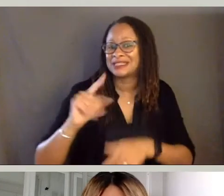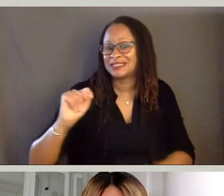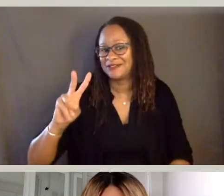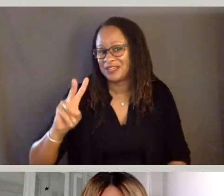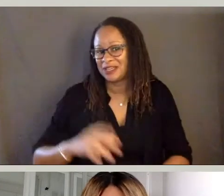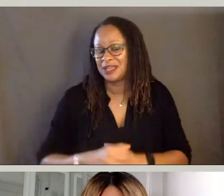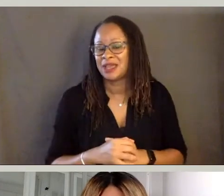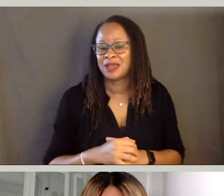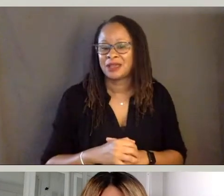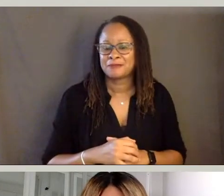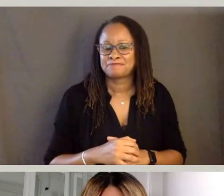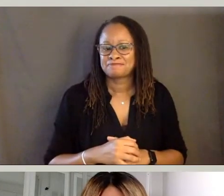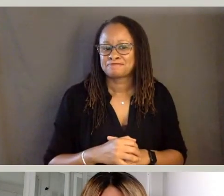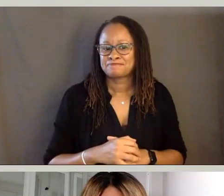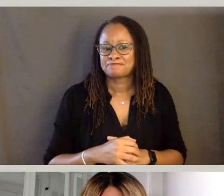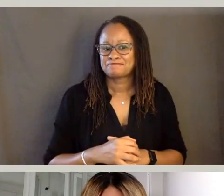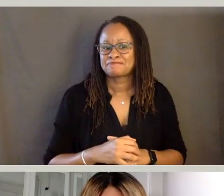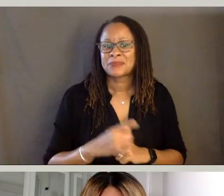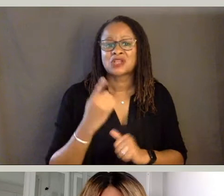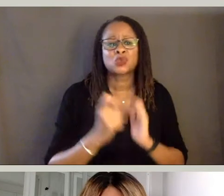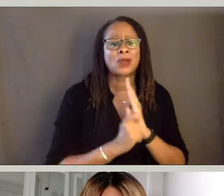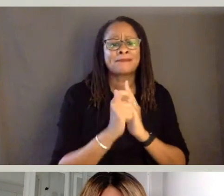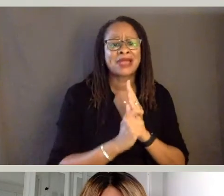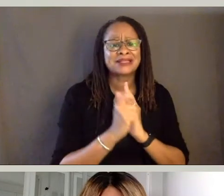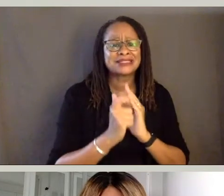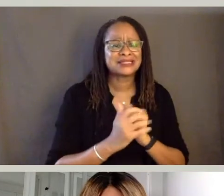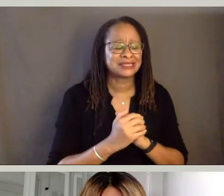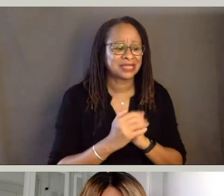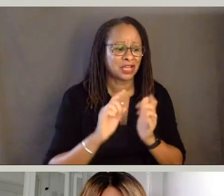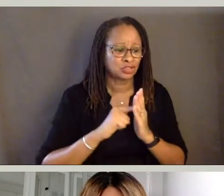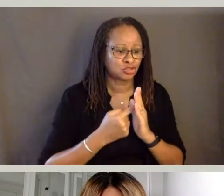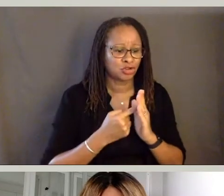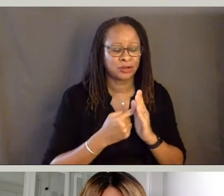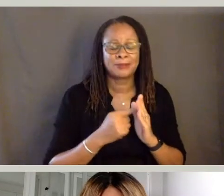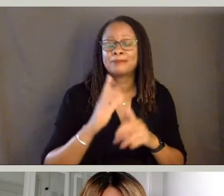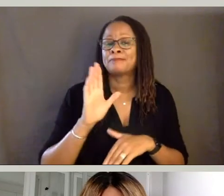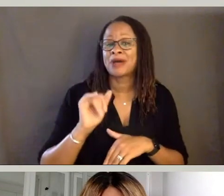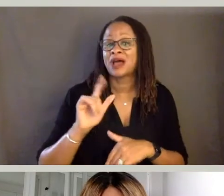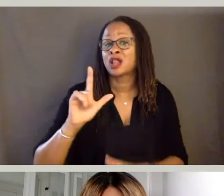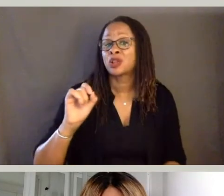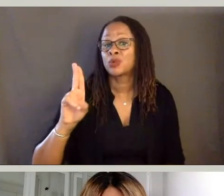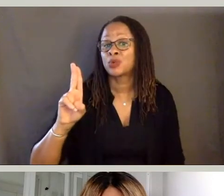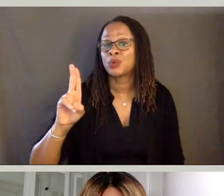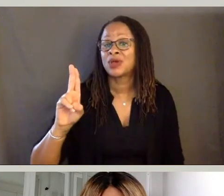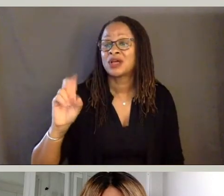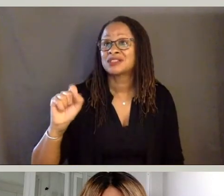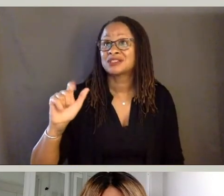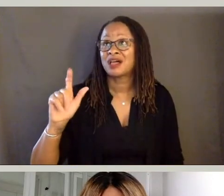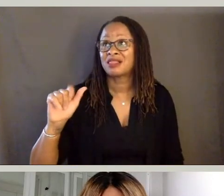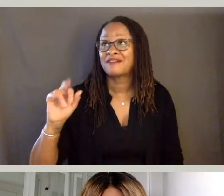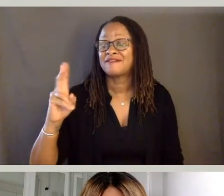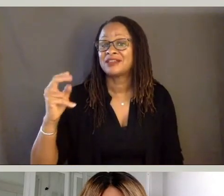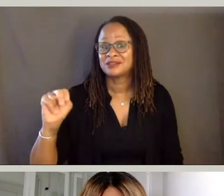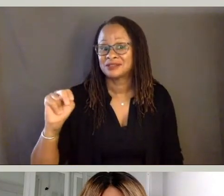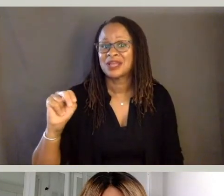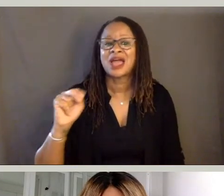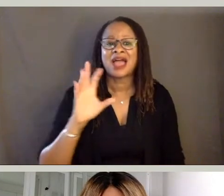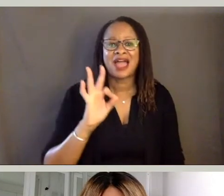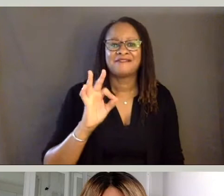and there's this magazine that was started by Lou Sullivan called "FtoM International", or "FtoM Magazine",